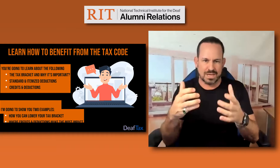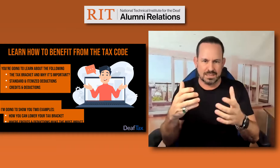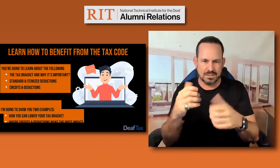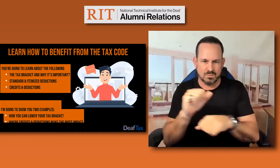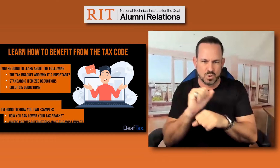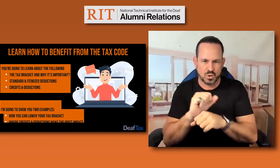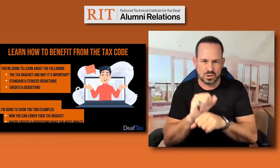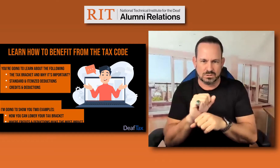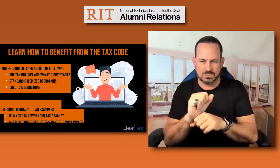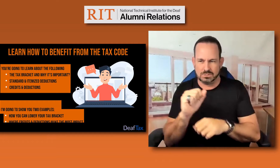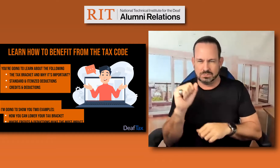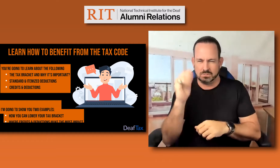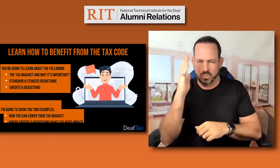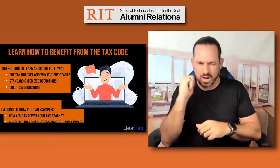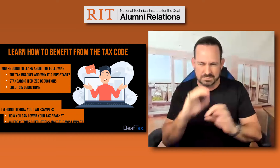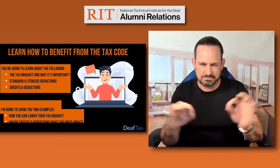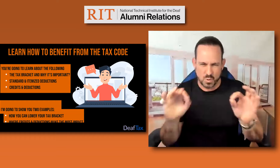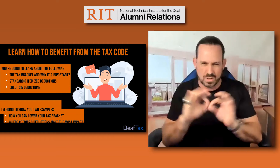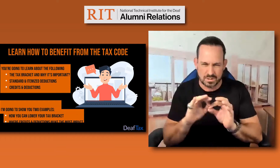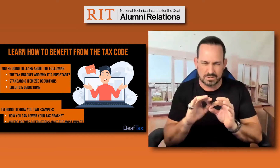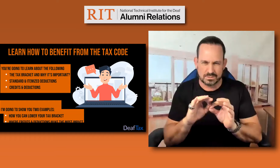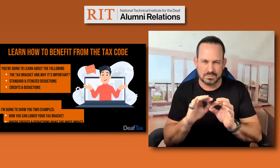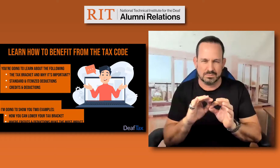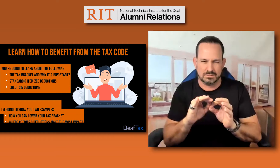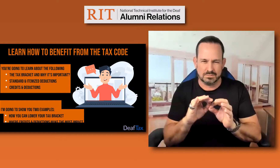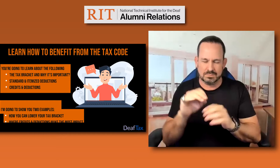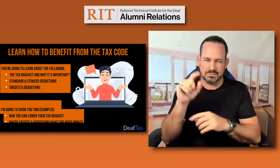First will be how the tax bracket works.